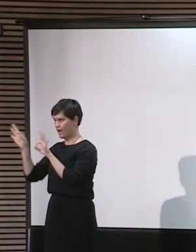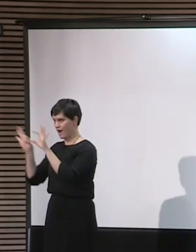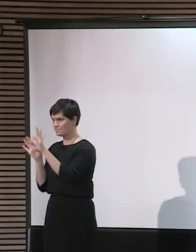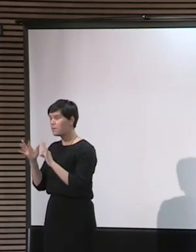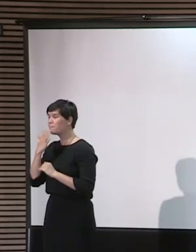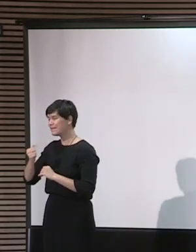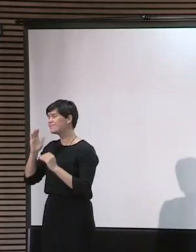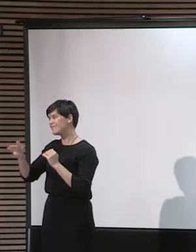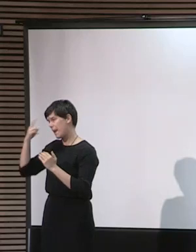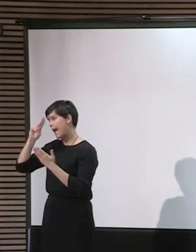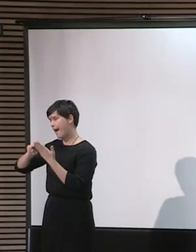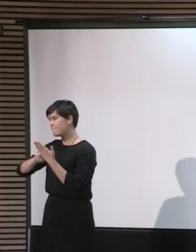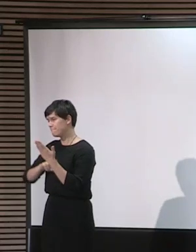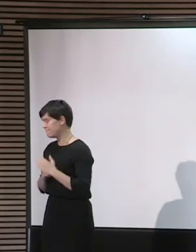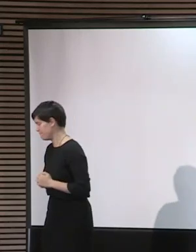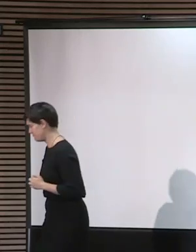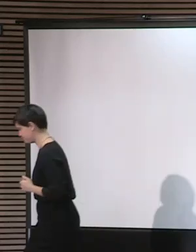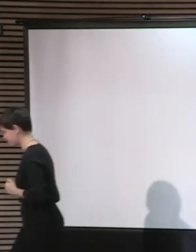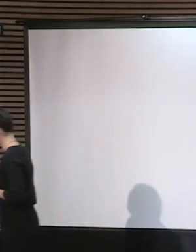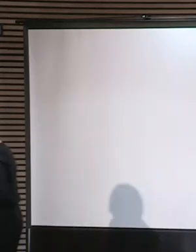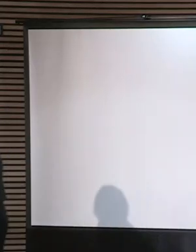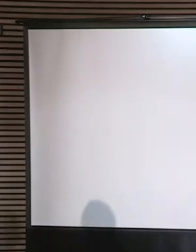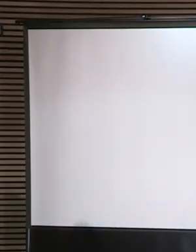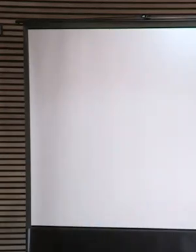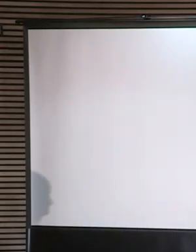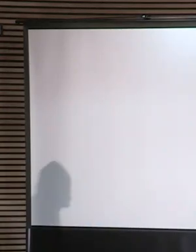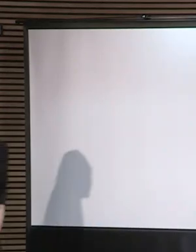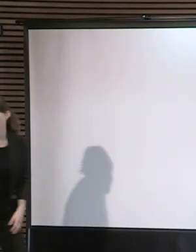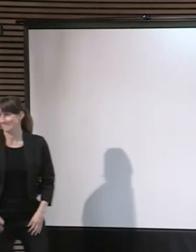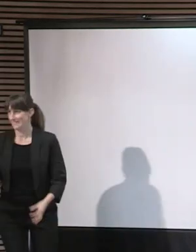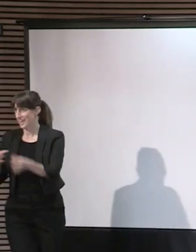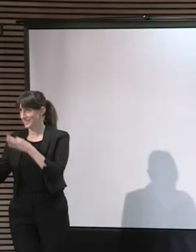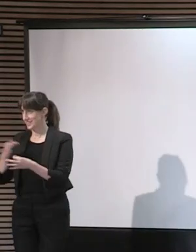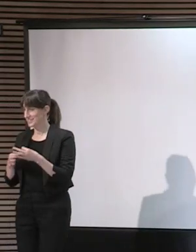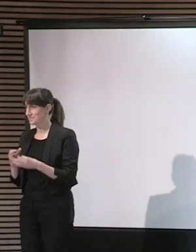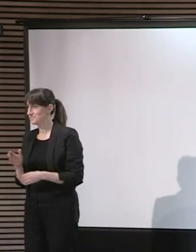invitations. But do keep a log of who it is that's participating in your events.